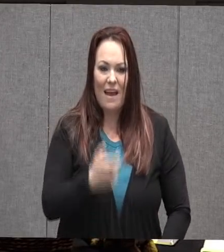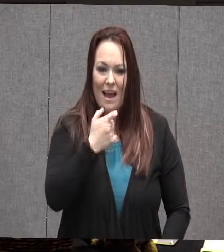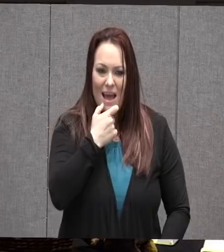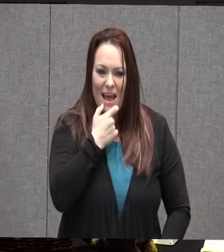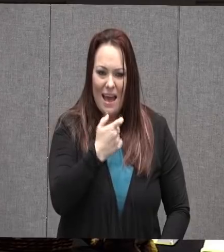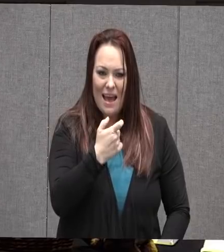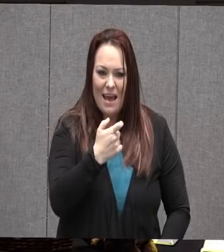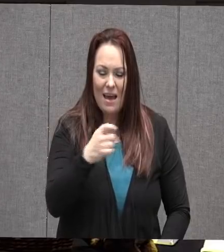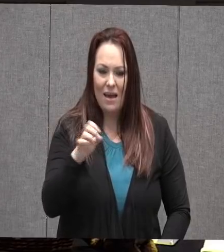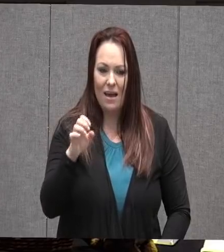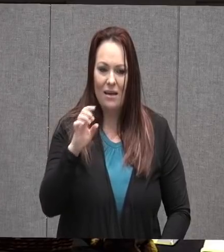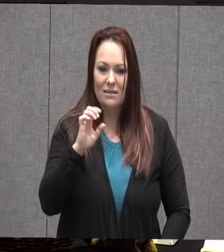Eh, es, eh, e.